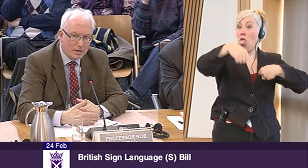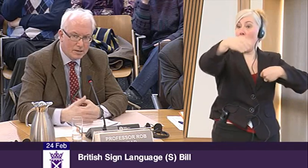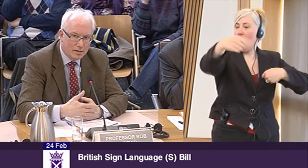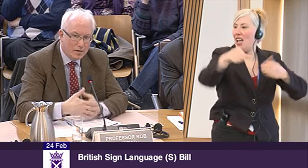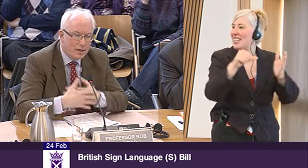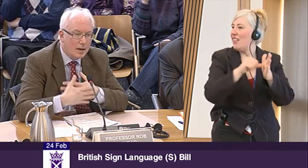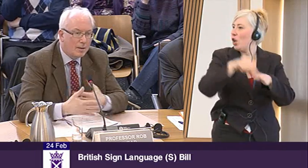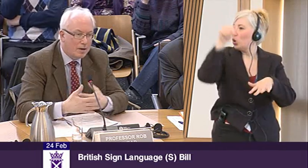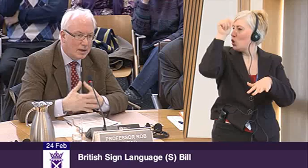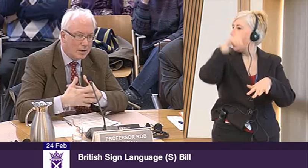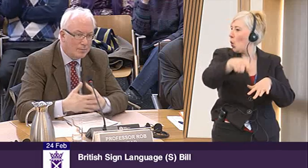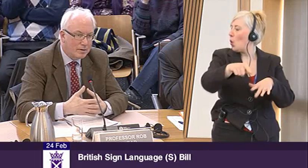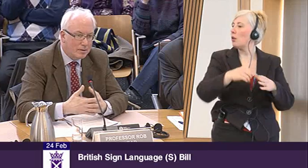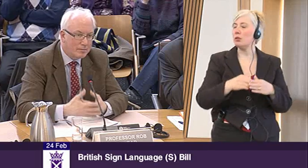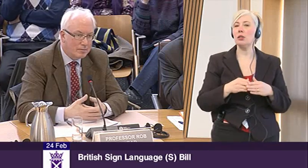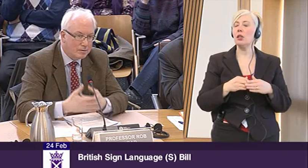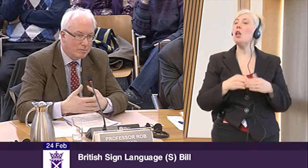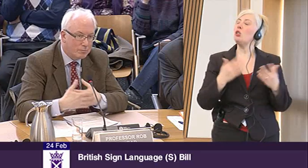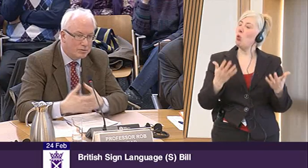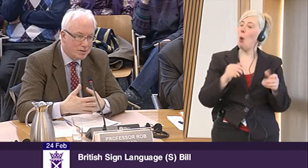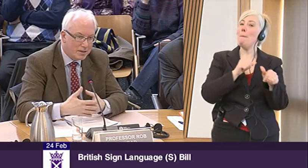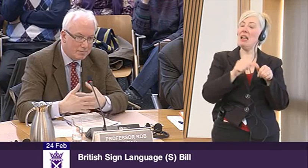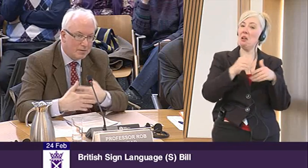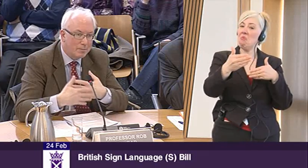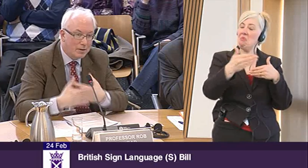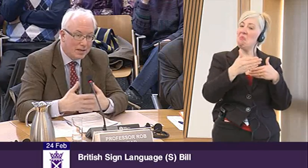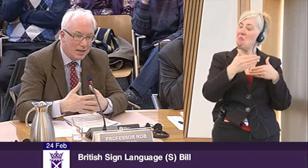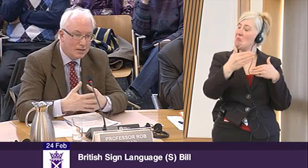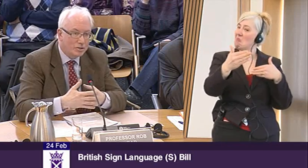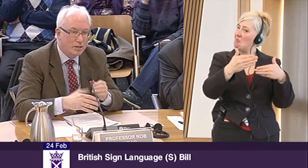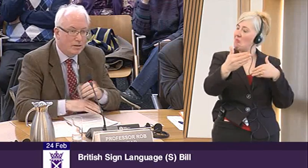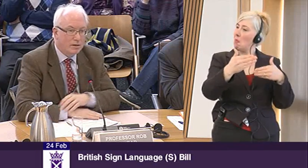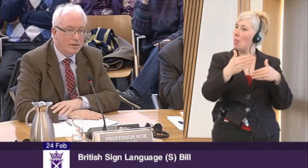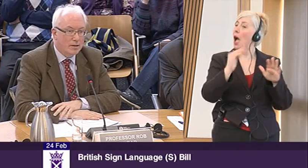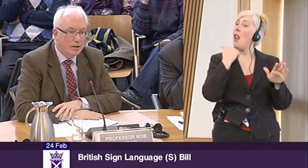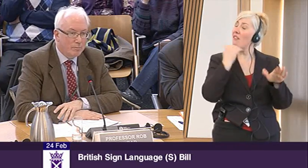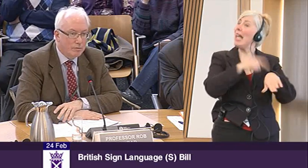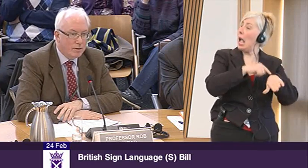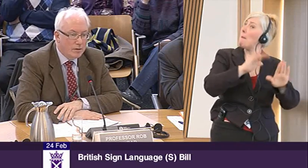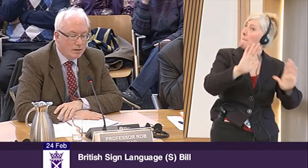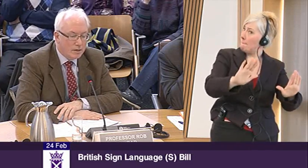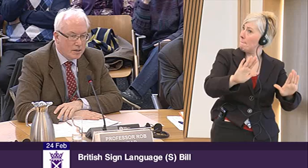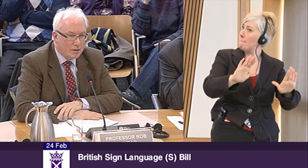It is a good idea to give bodies sufficient time before the next cycle starts.